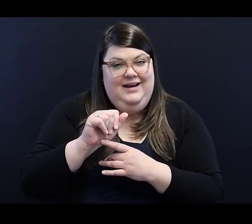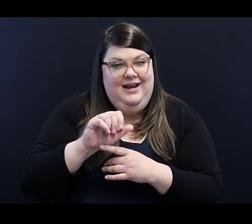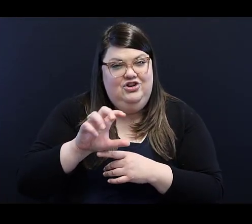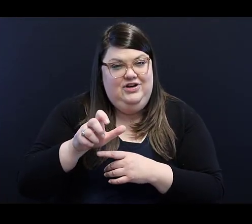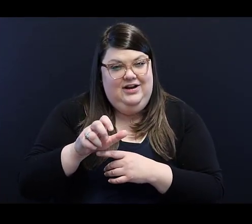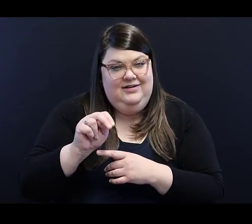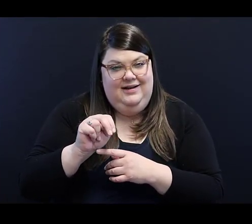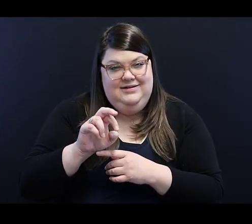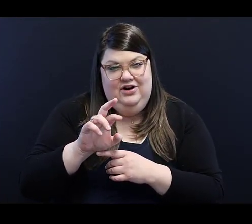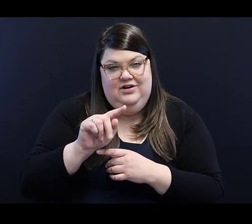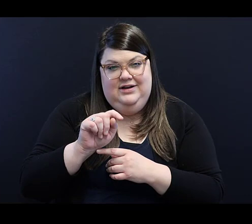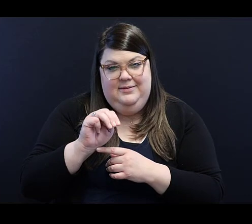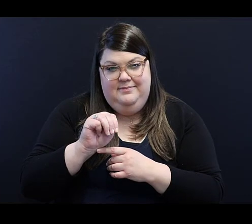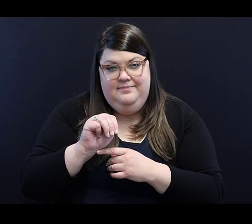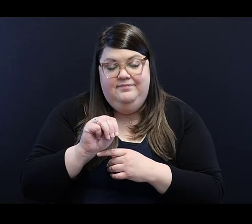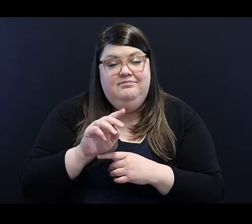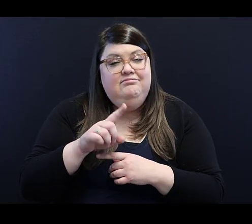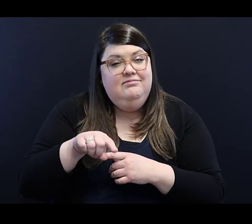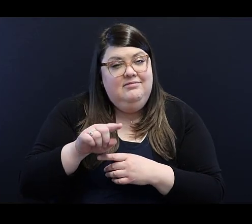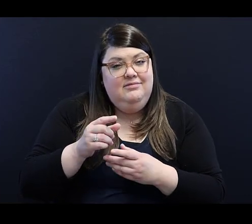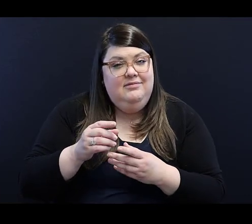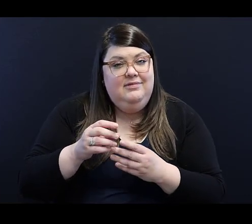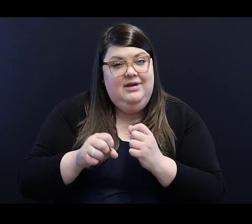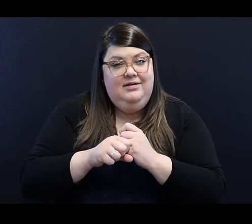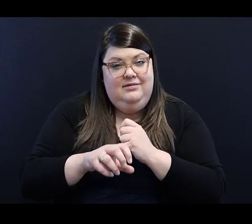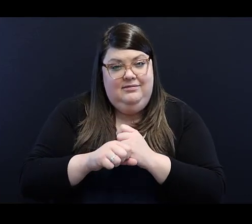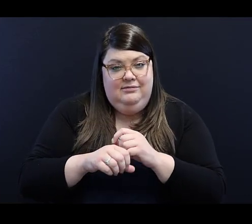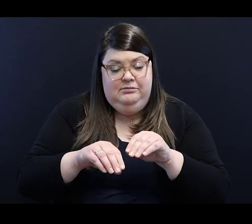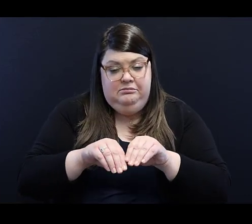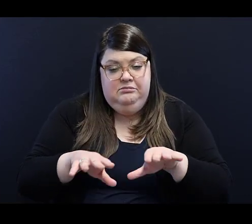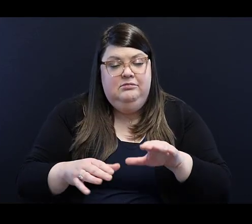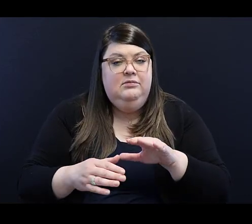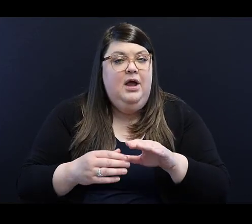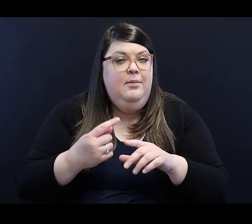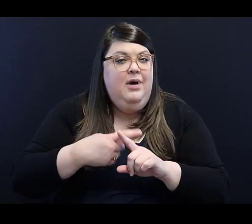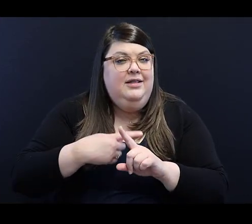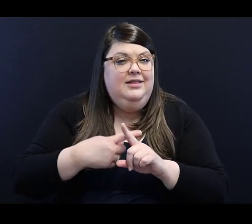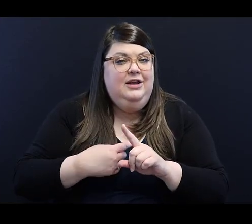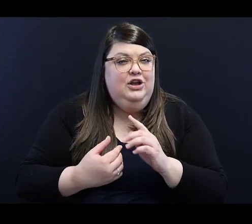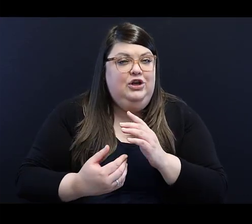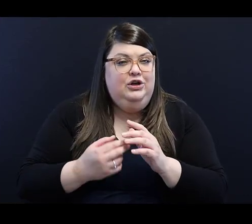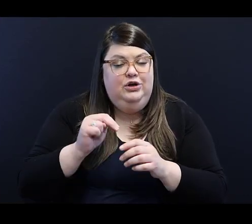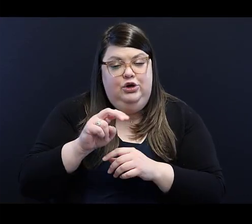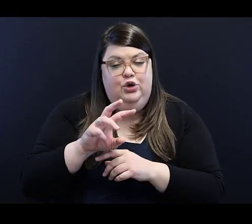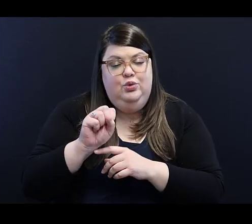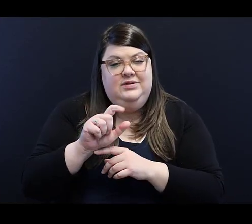The NCRTM issues a monthly newsletter that includes RSA announcements, new resources,